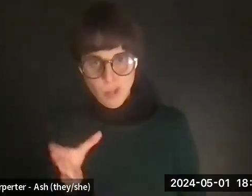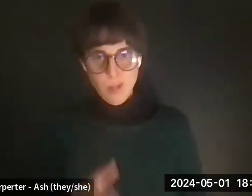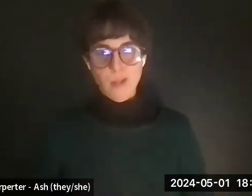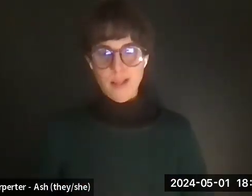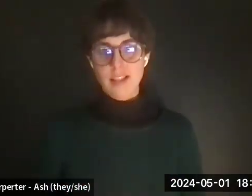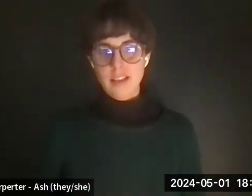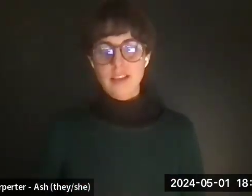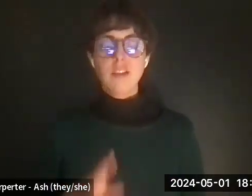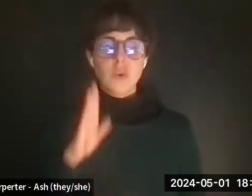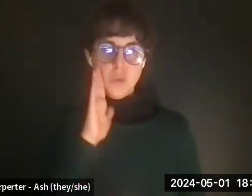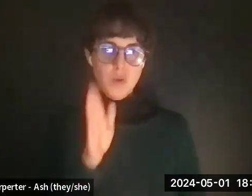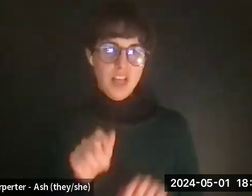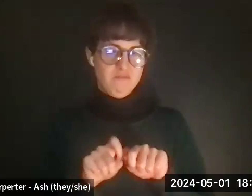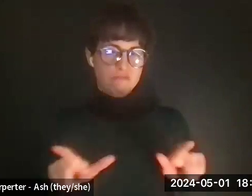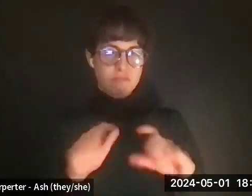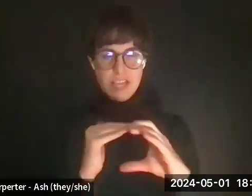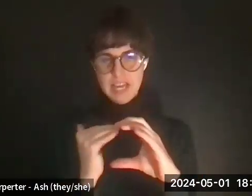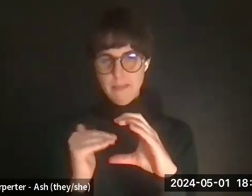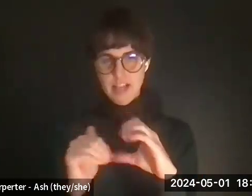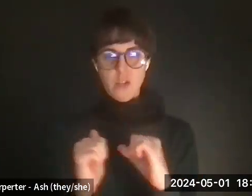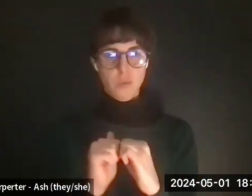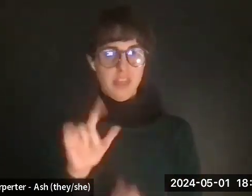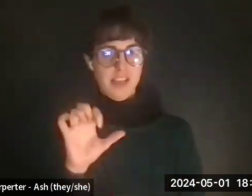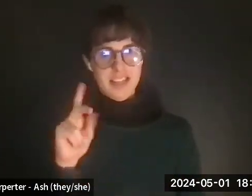that page shortly after the listening sessions have concluded.